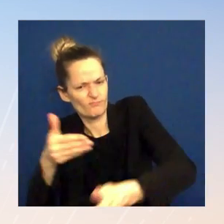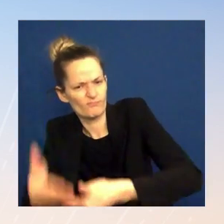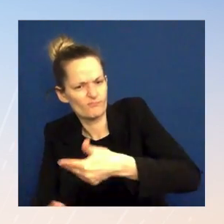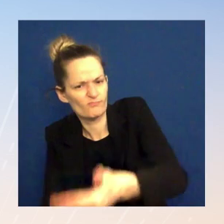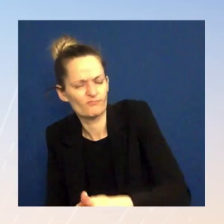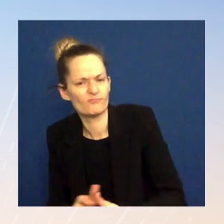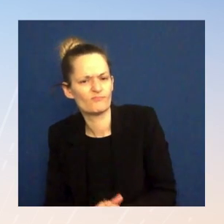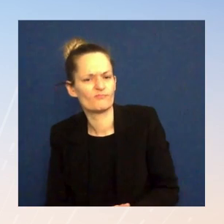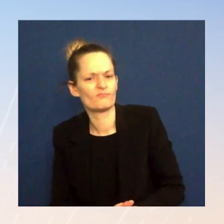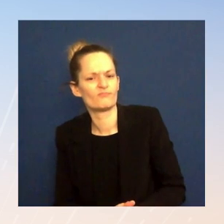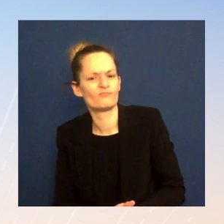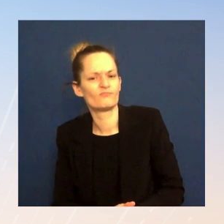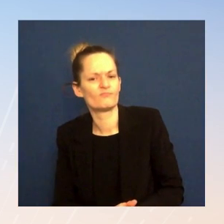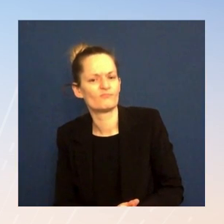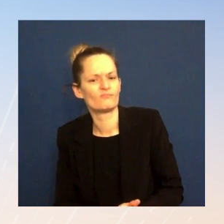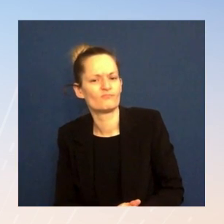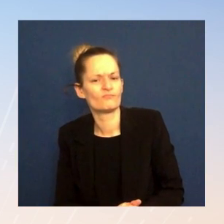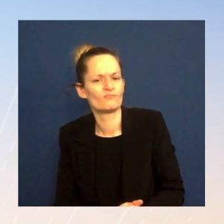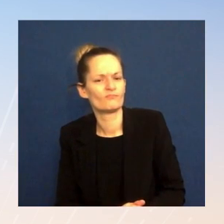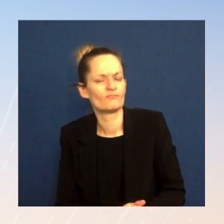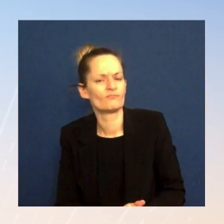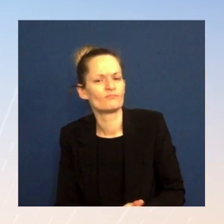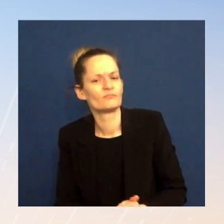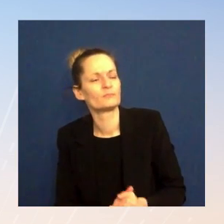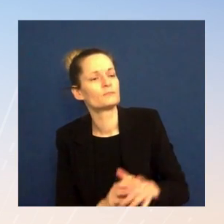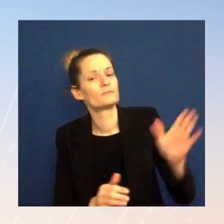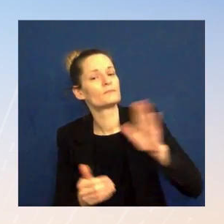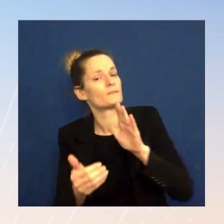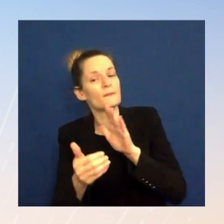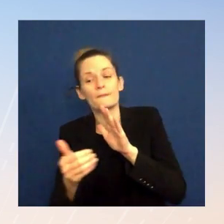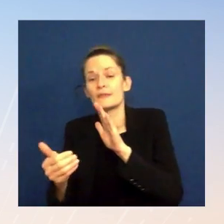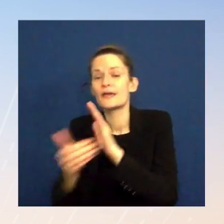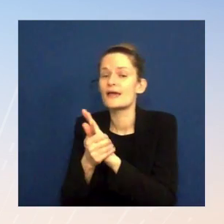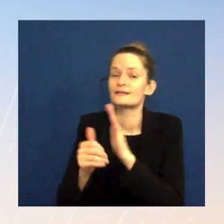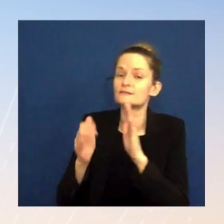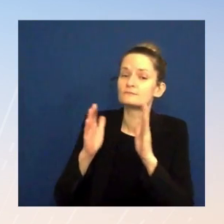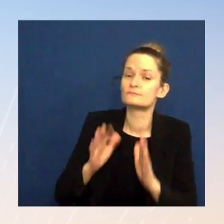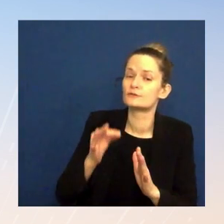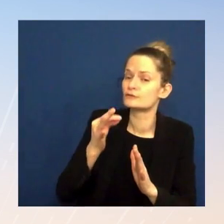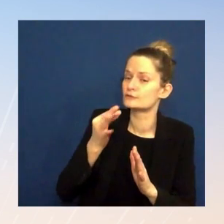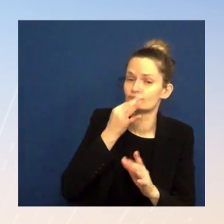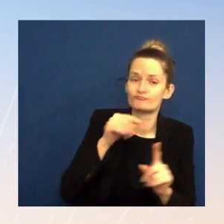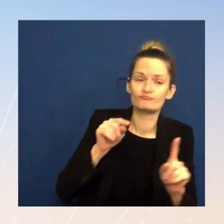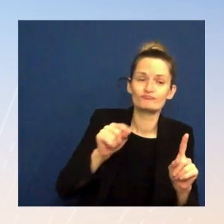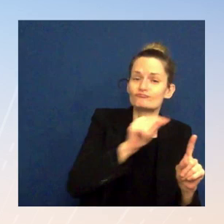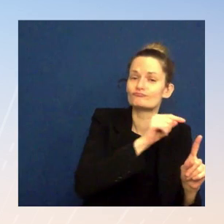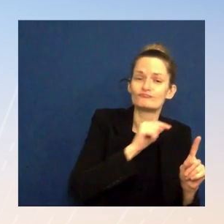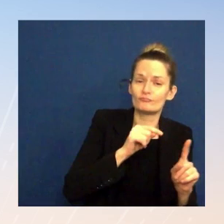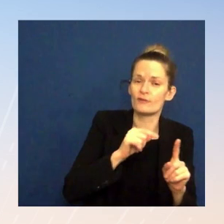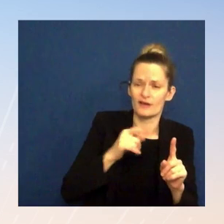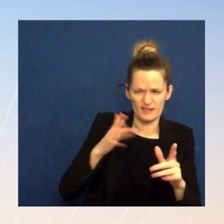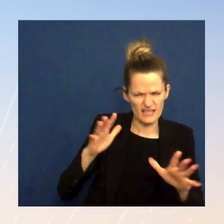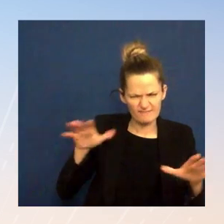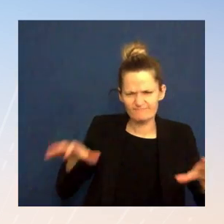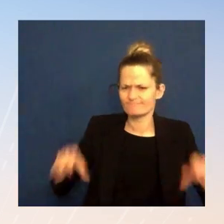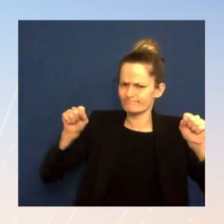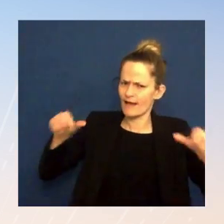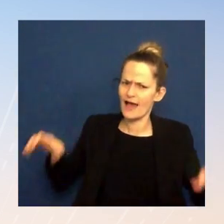Ms. Psaki: Right. The Press: You don't have Congress right now on a lot of these. Ms. Psaki: We do have Con- -- we do -- we are working with Congress on a historic investment